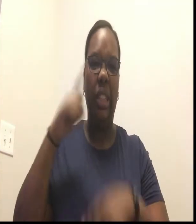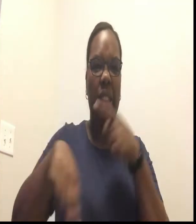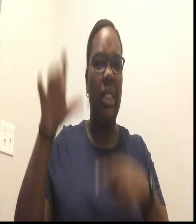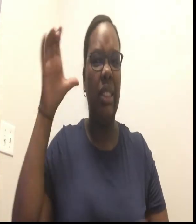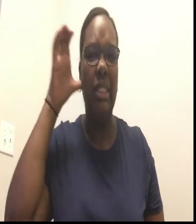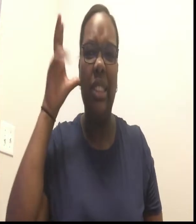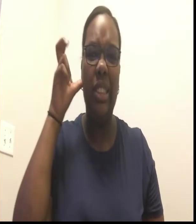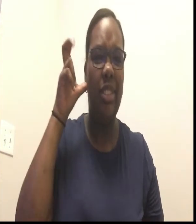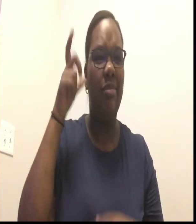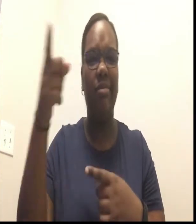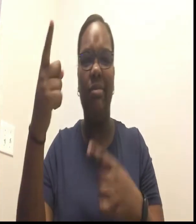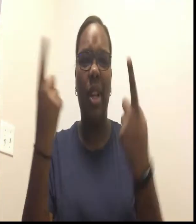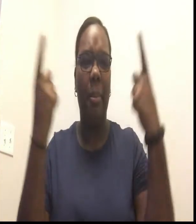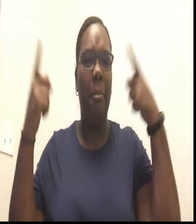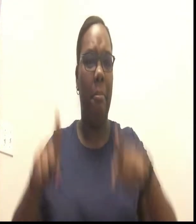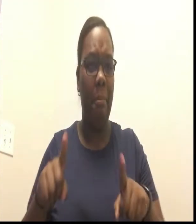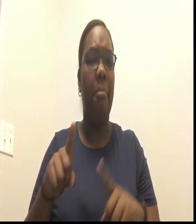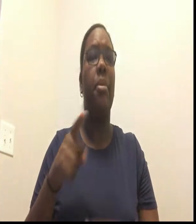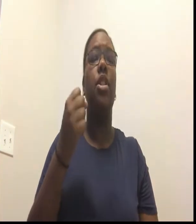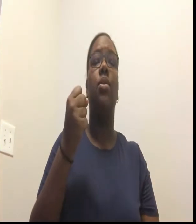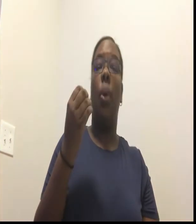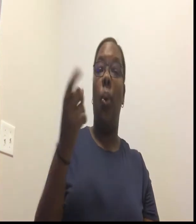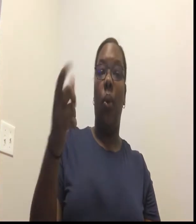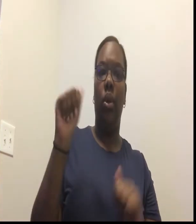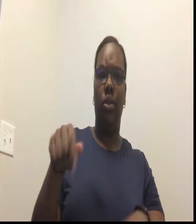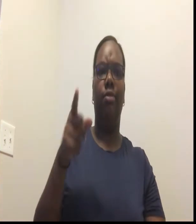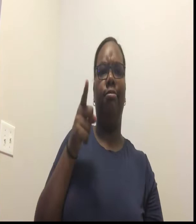complain about the noise it's noisy in the room you can't hear what's going on